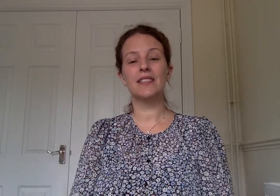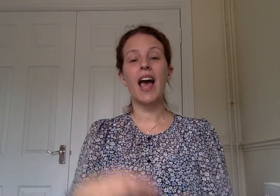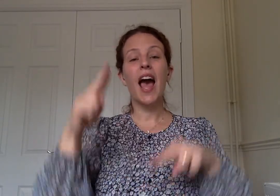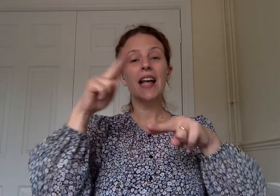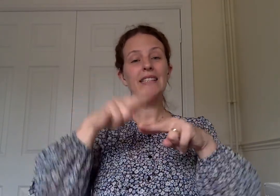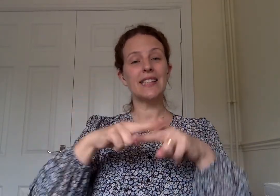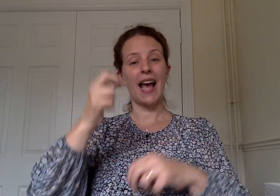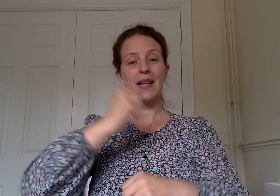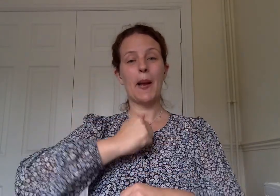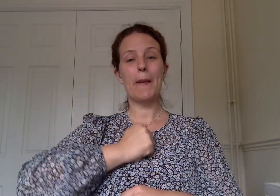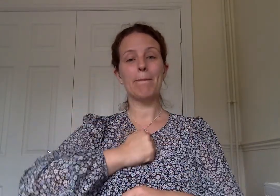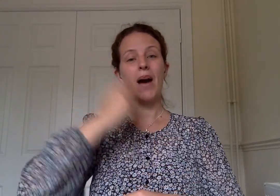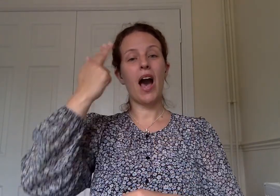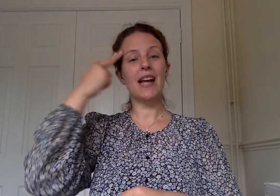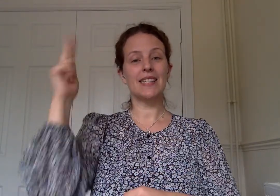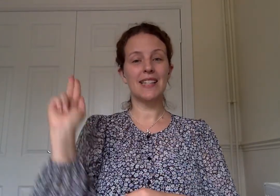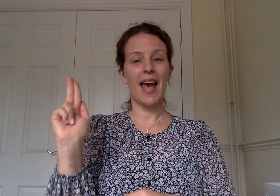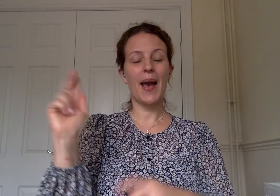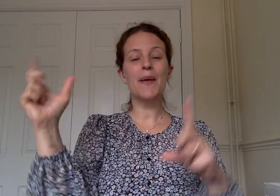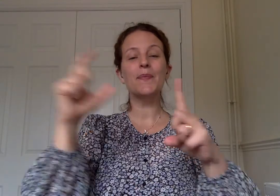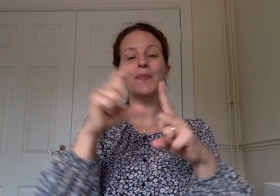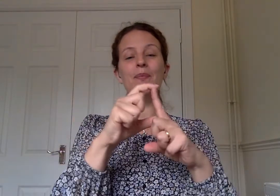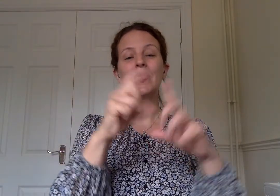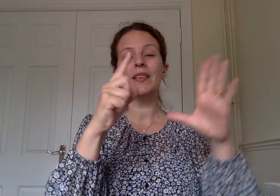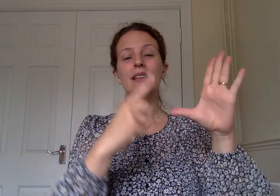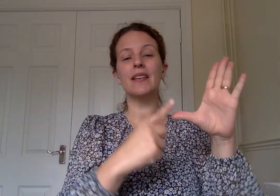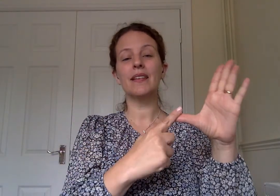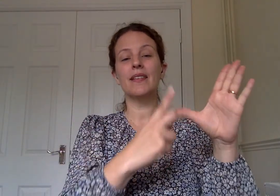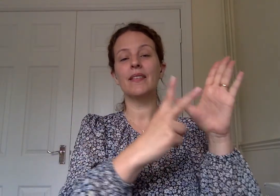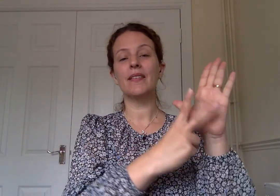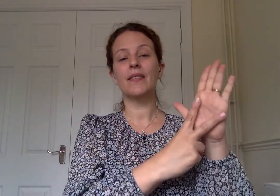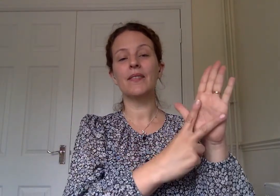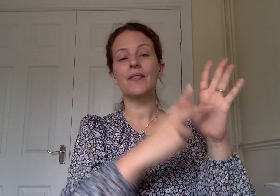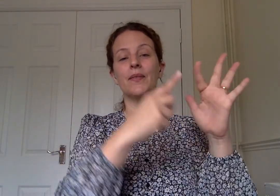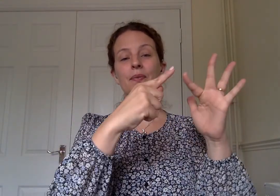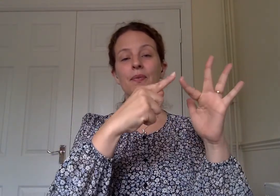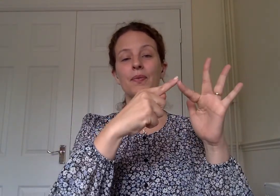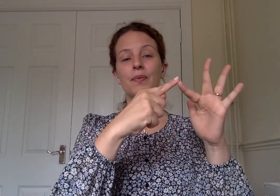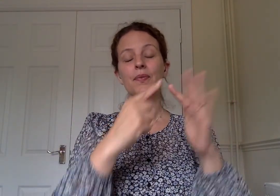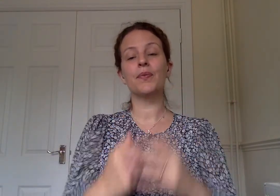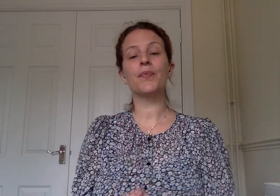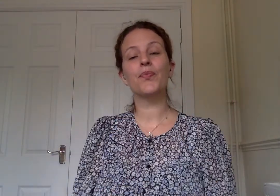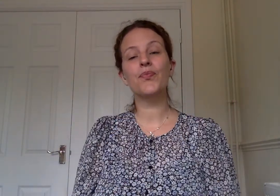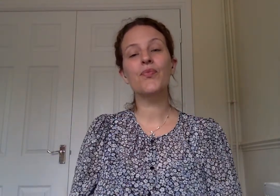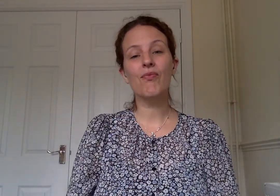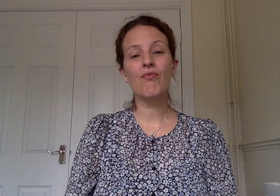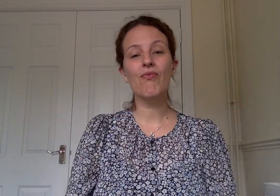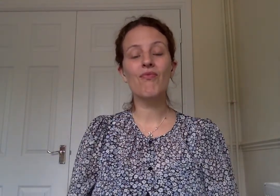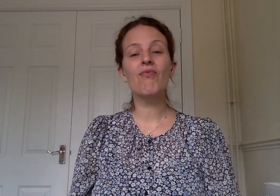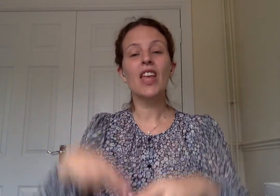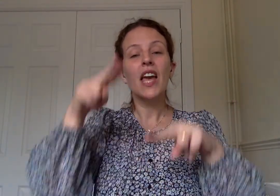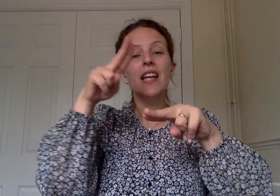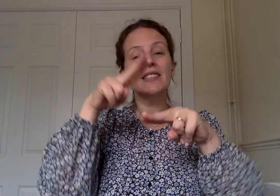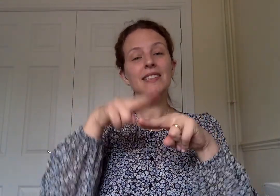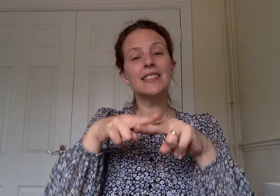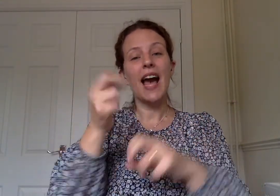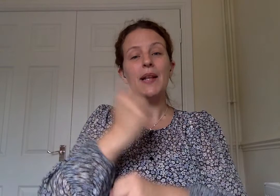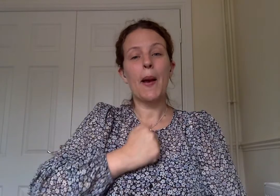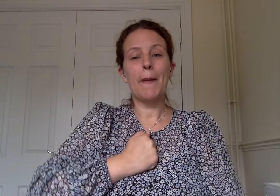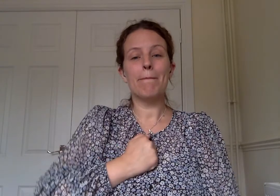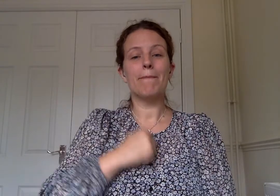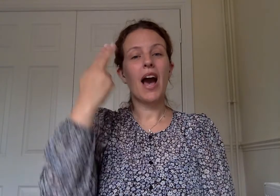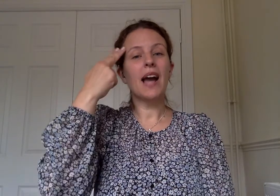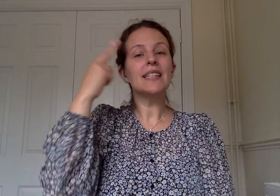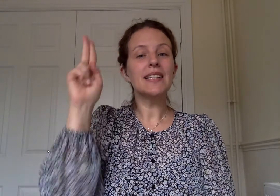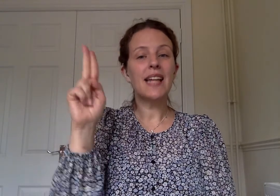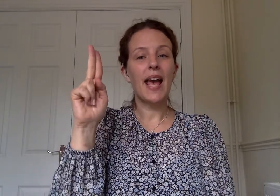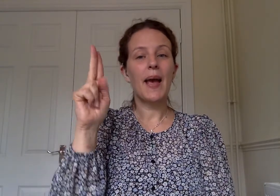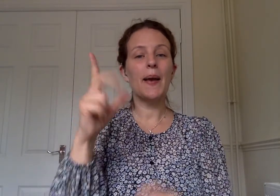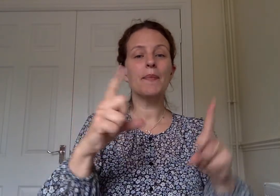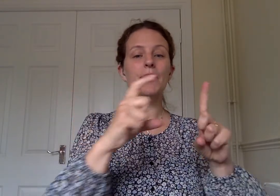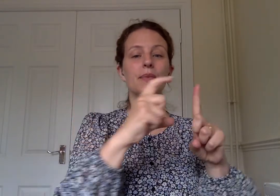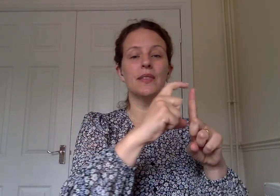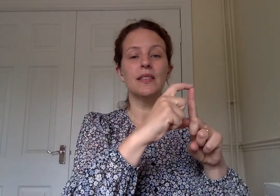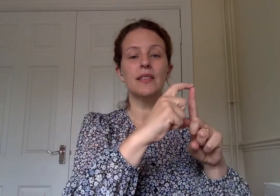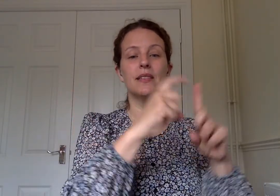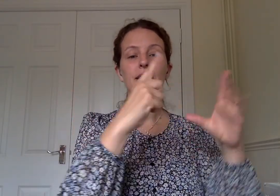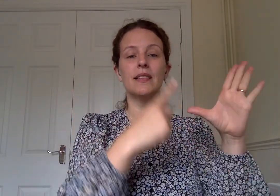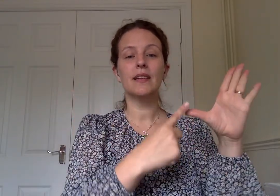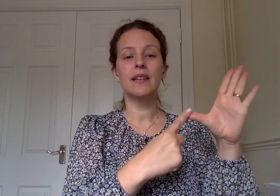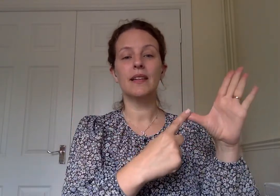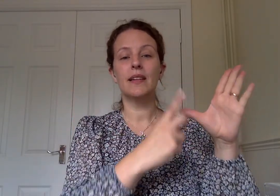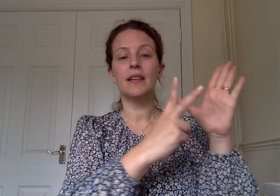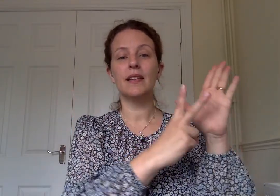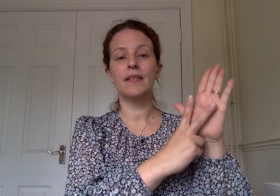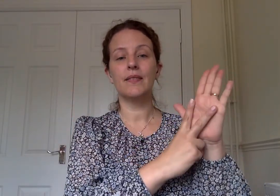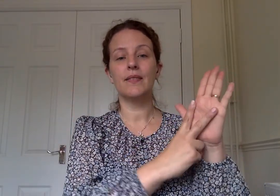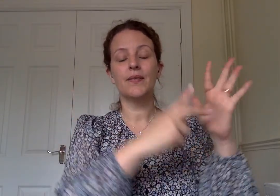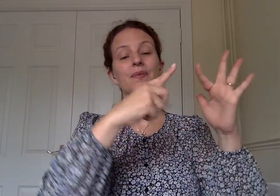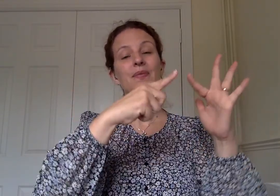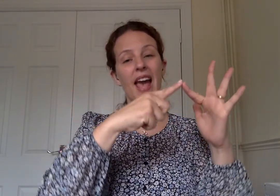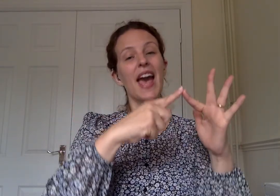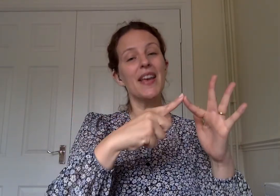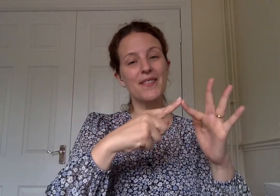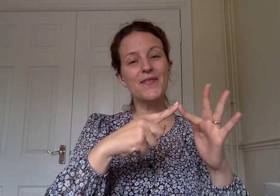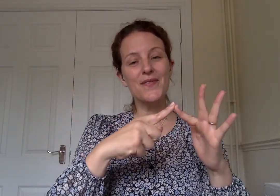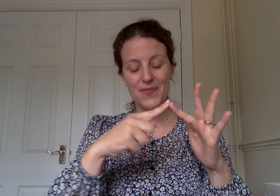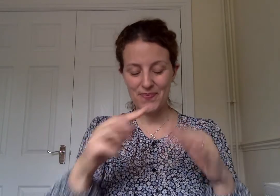Dad mine name dave.